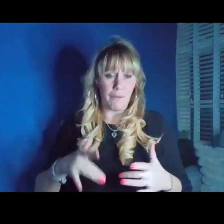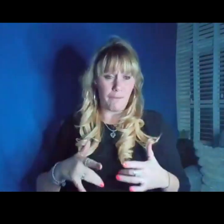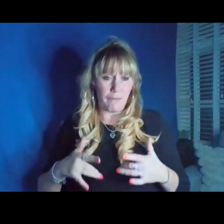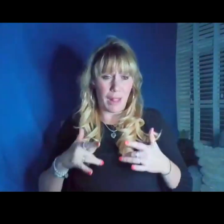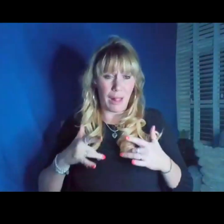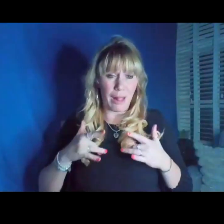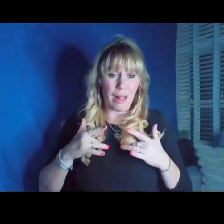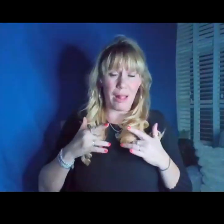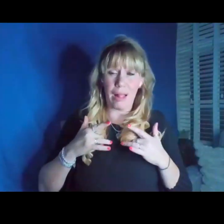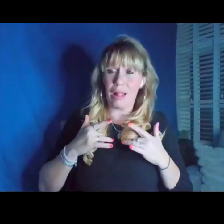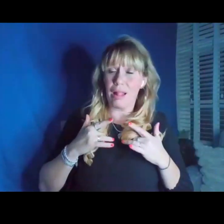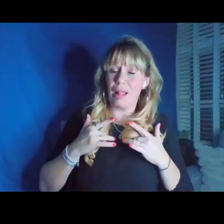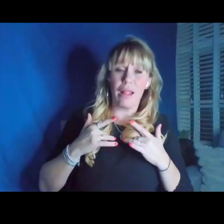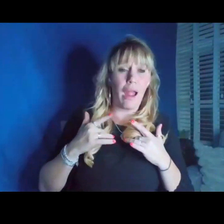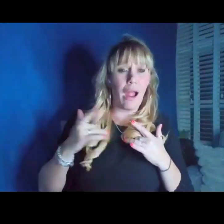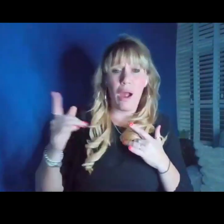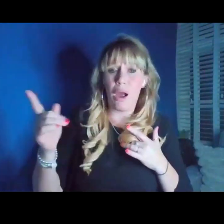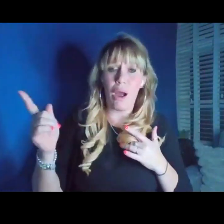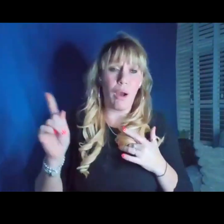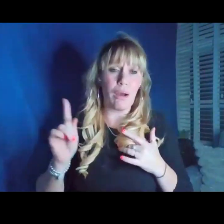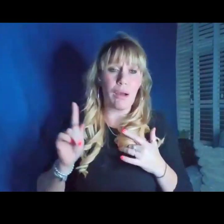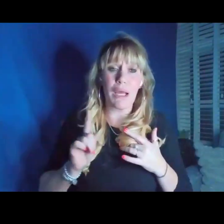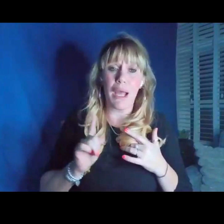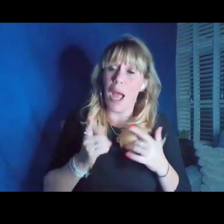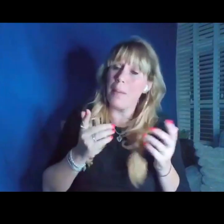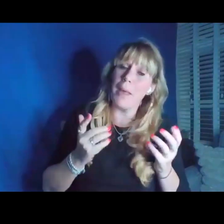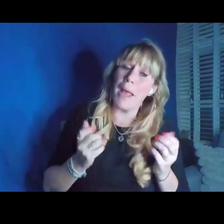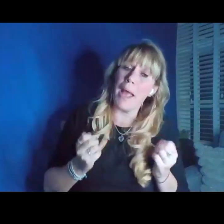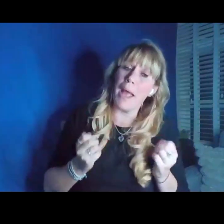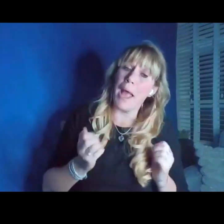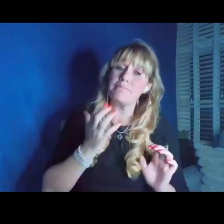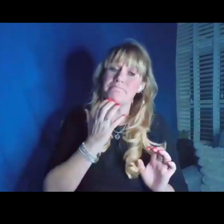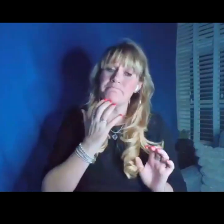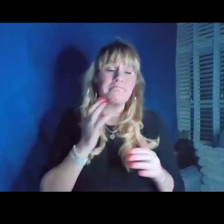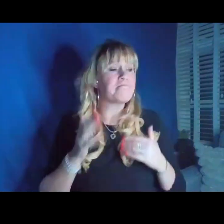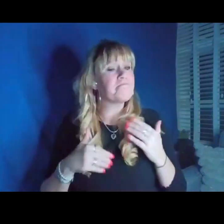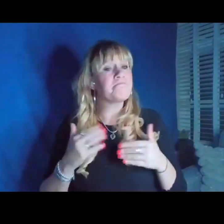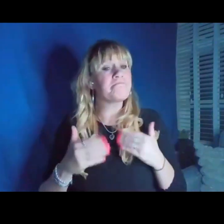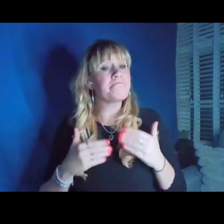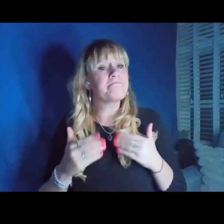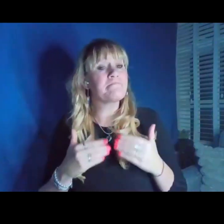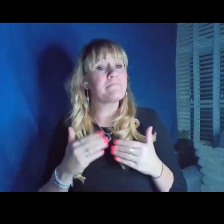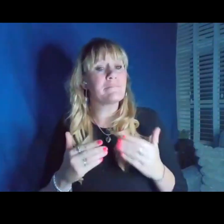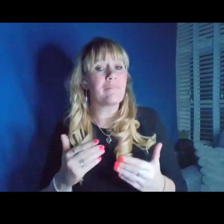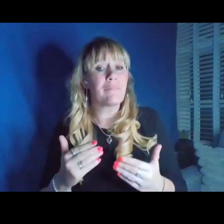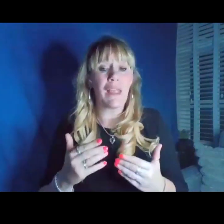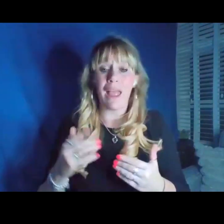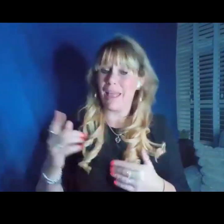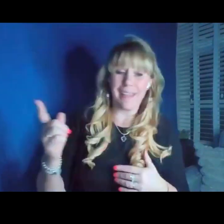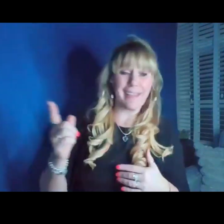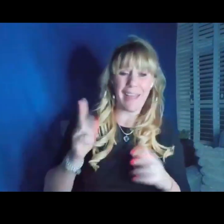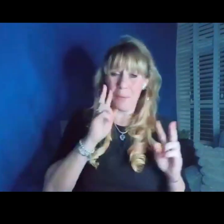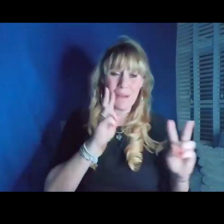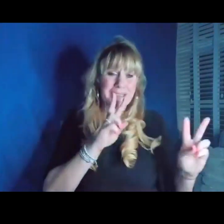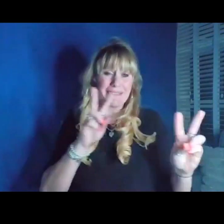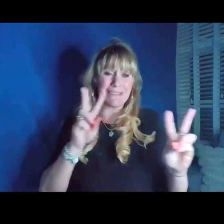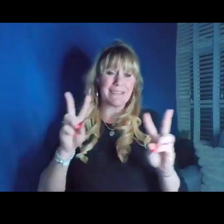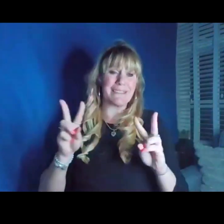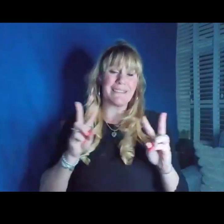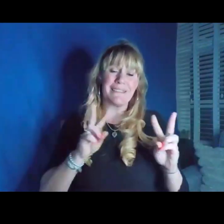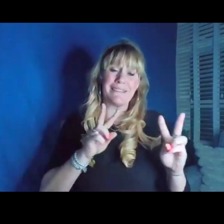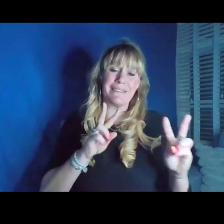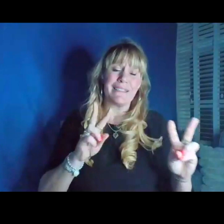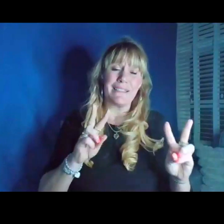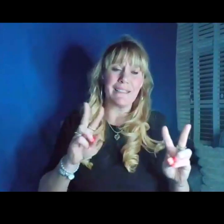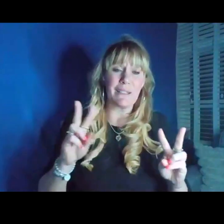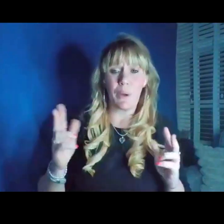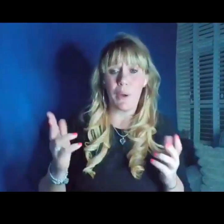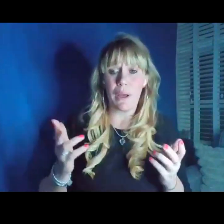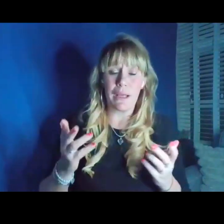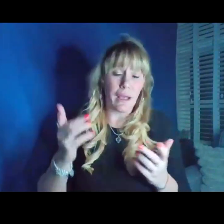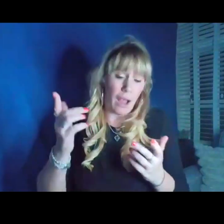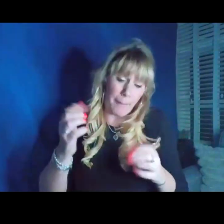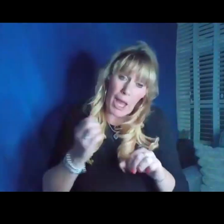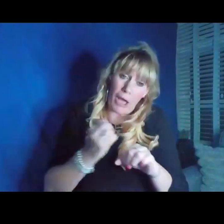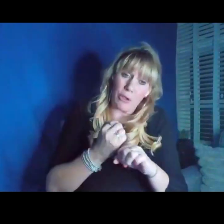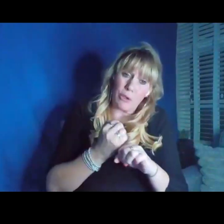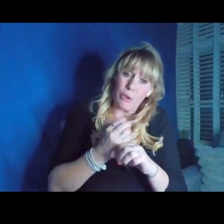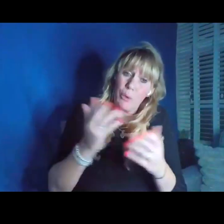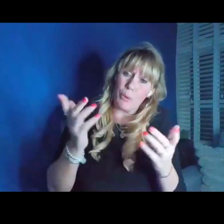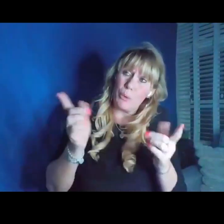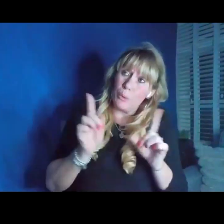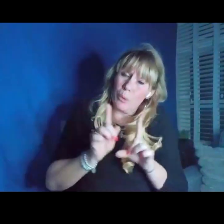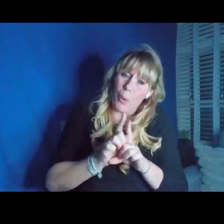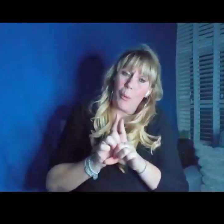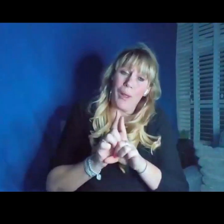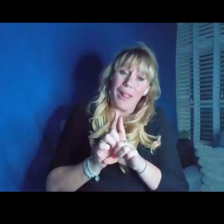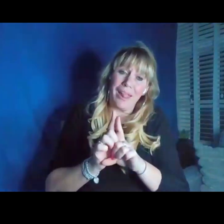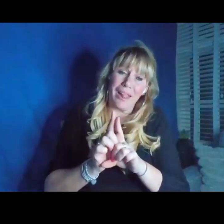This is a song about one of many protests I have been on,